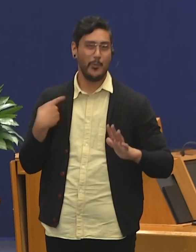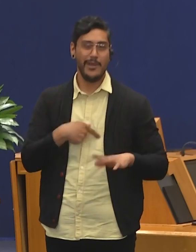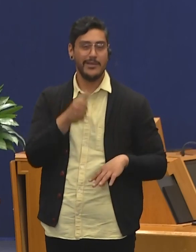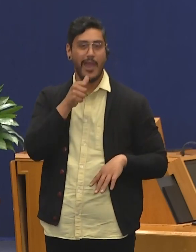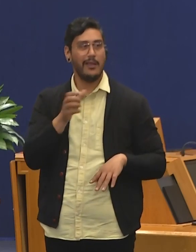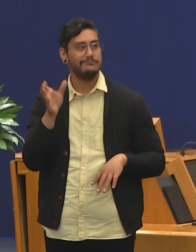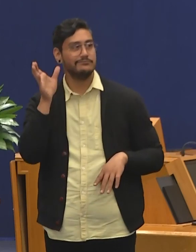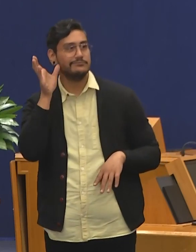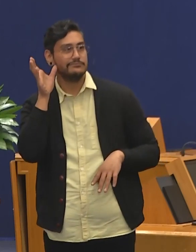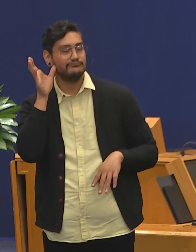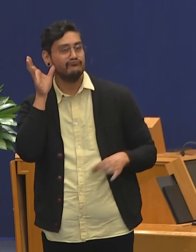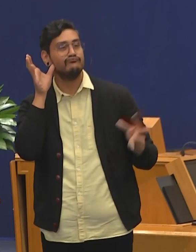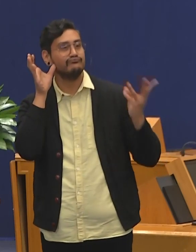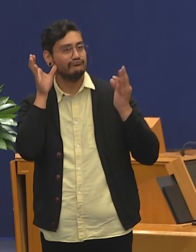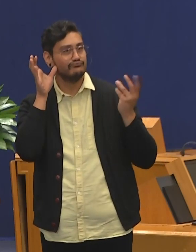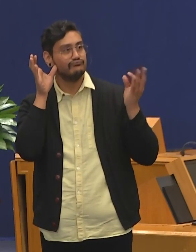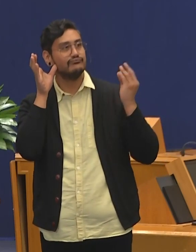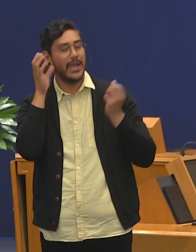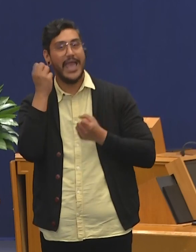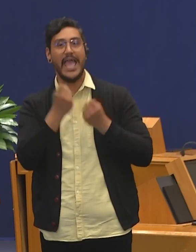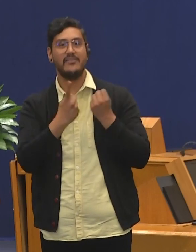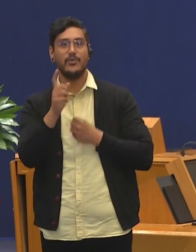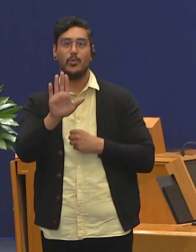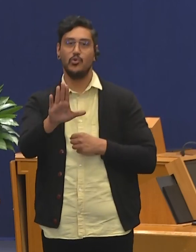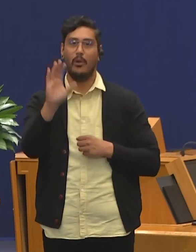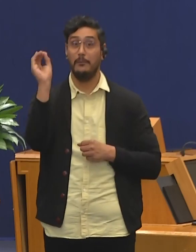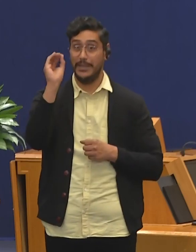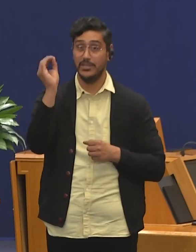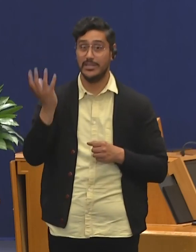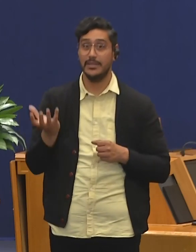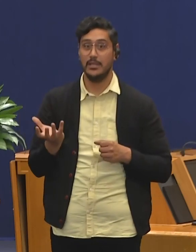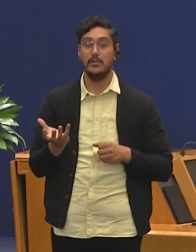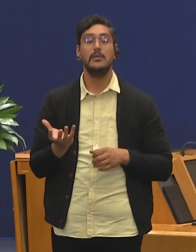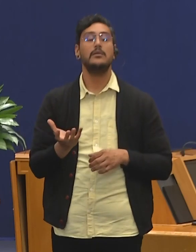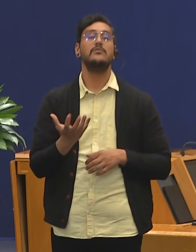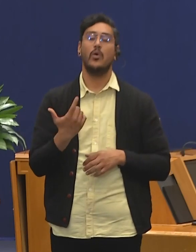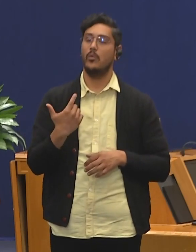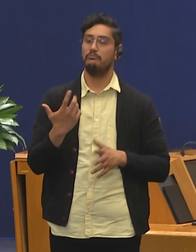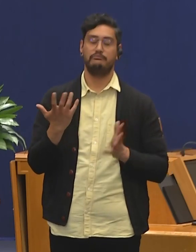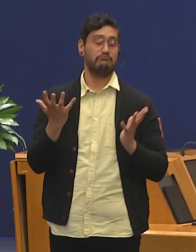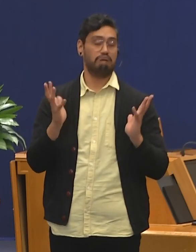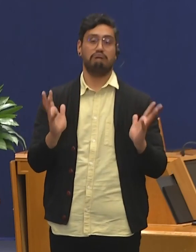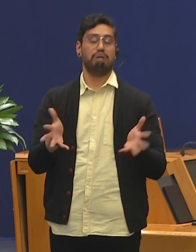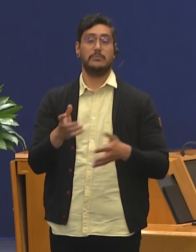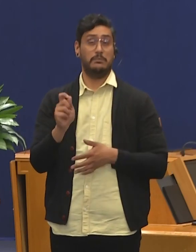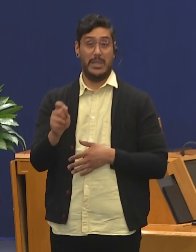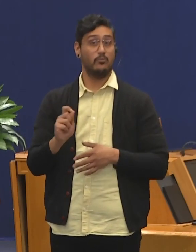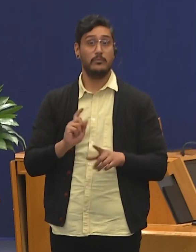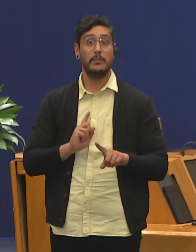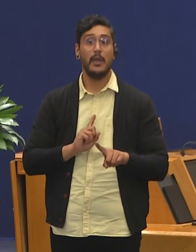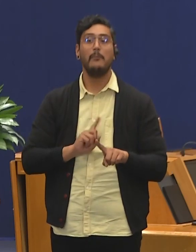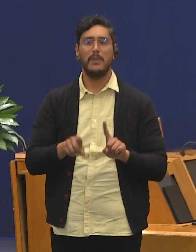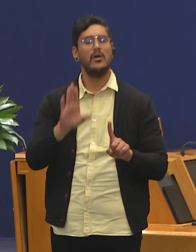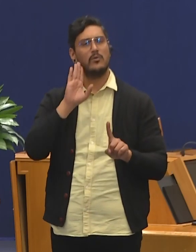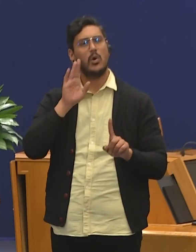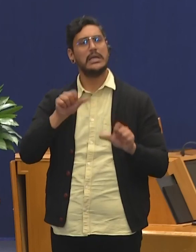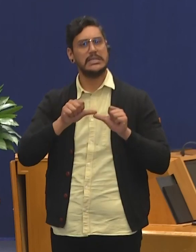MEAN THAT WE'RE NOT LISTENING AND TAKING INTO CONSIDERATION ALL OF THE VOICES FROM THE PUBLIC.